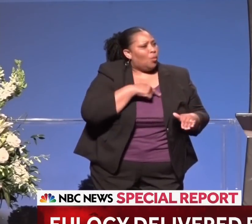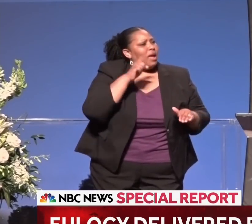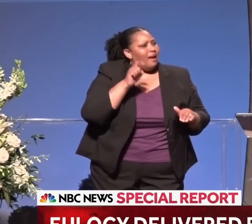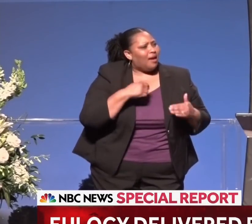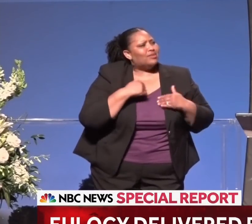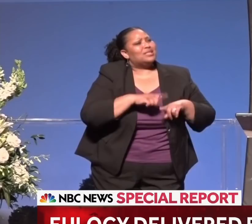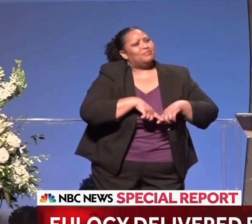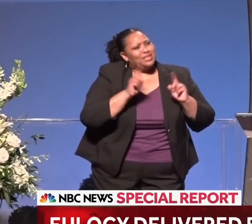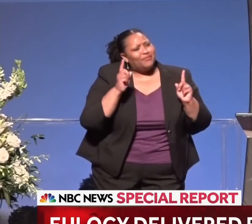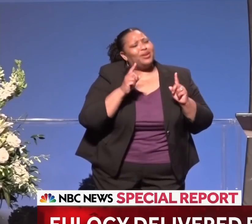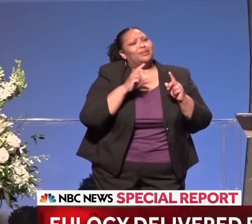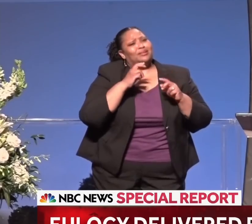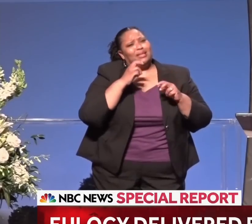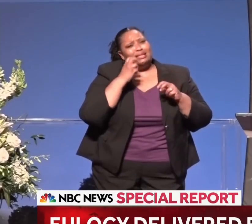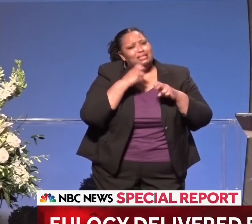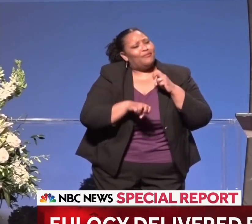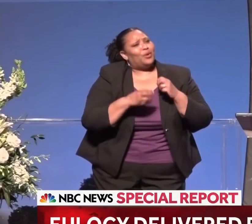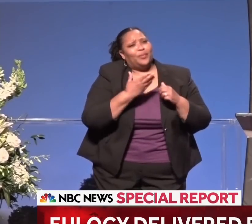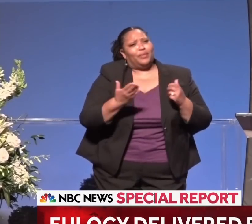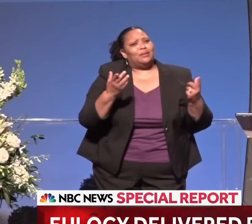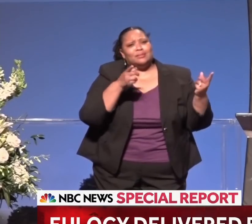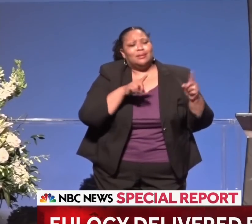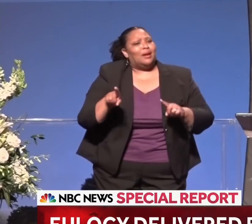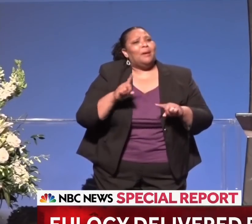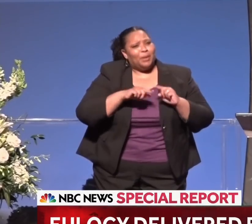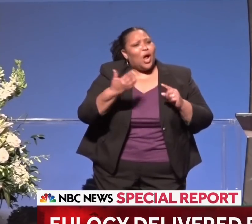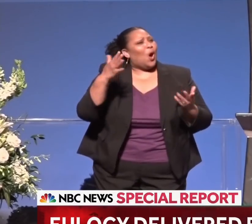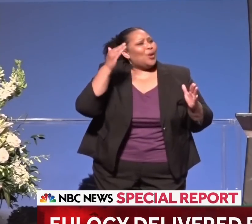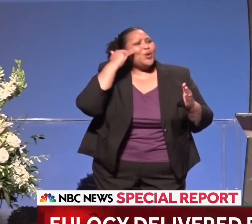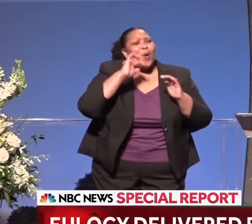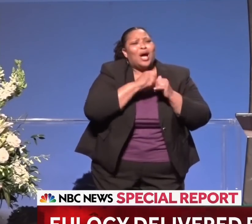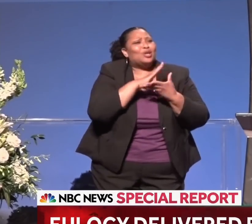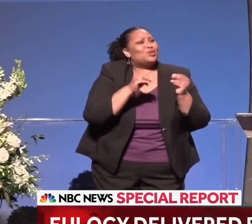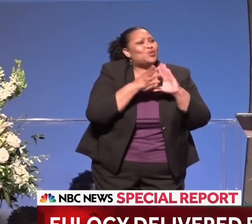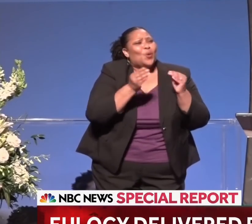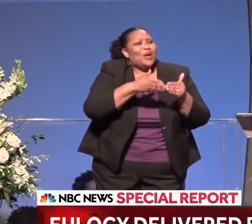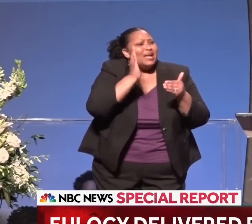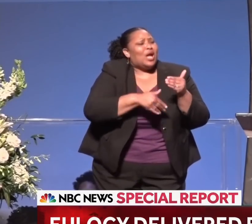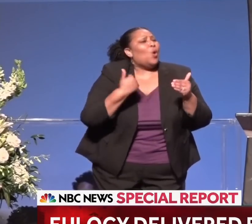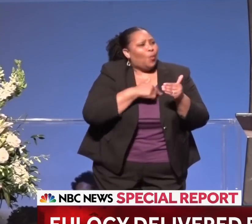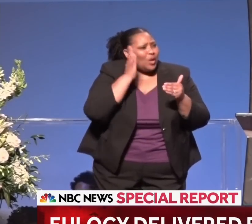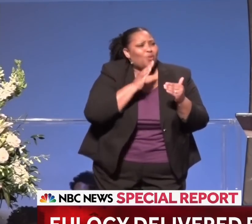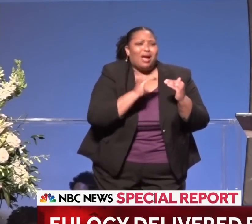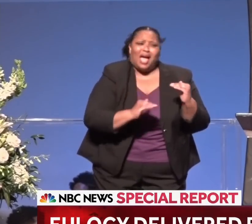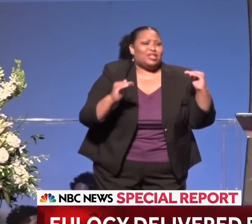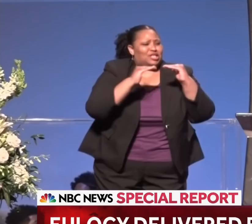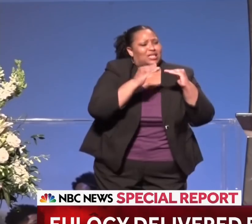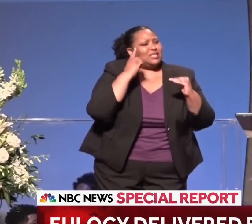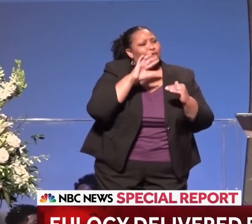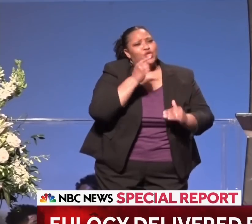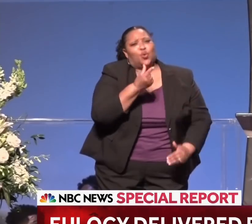TO LAY DOWN TOGETHER AND GOD WILL TAKE CARE OF HIS CHILDREN, WE GOT SOME DIFFICULT DAYS AHEAD